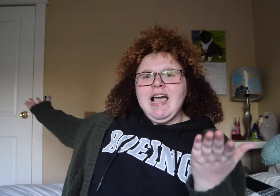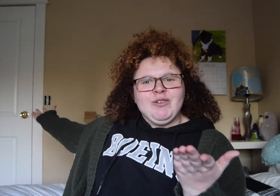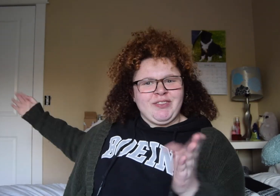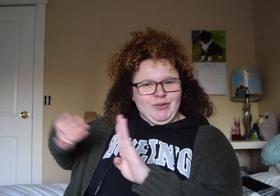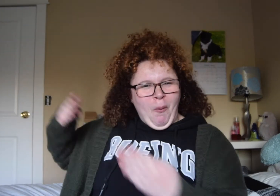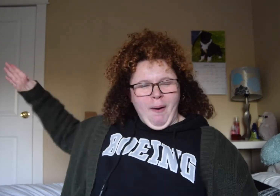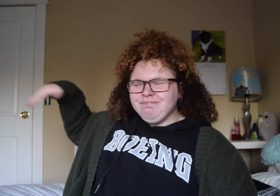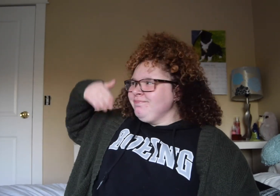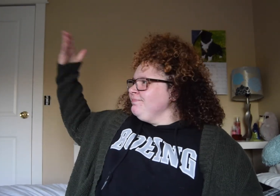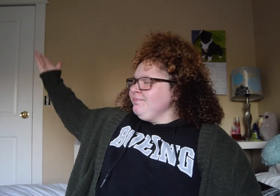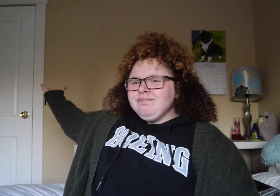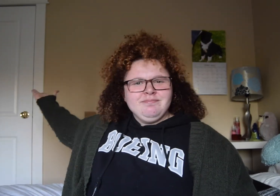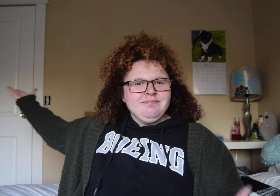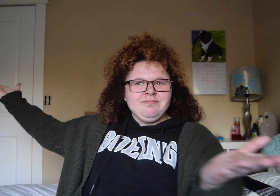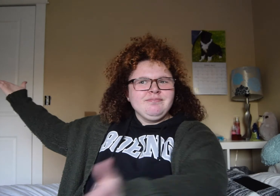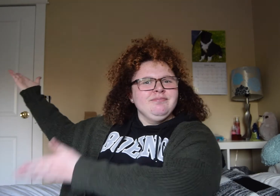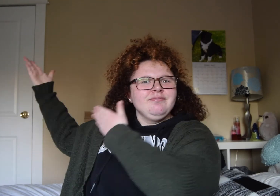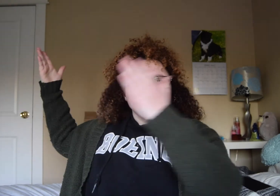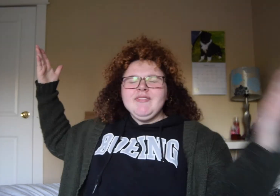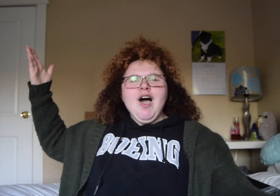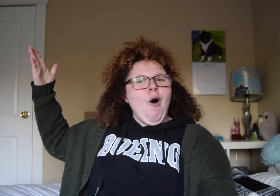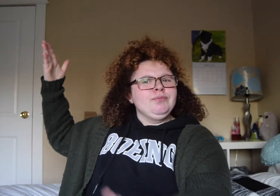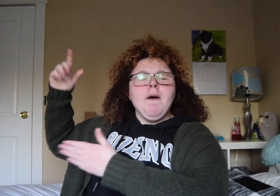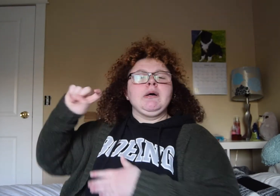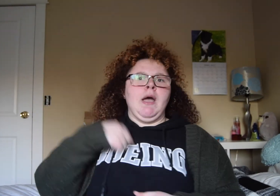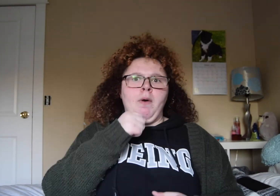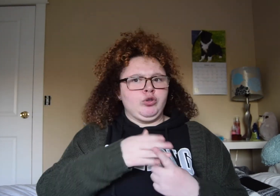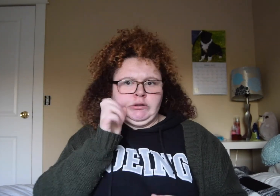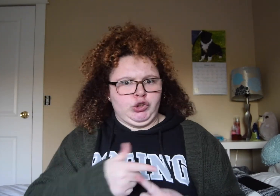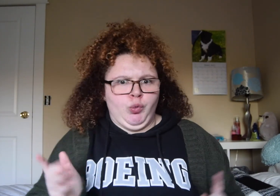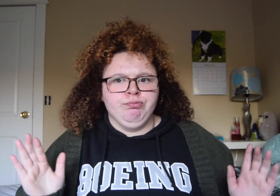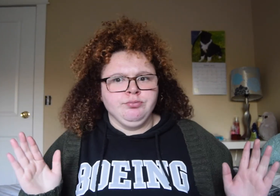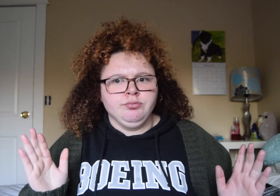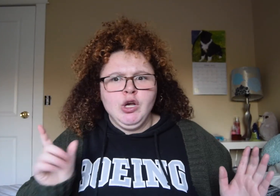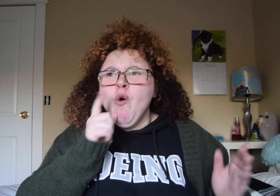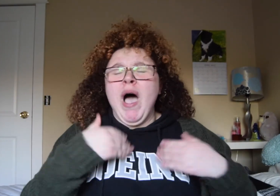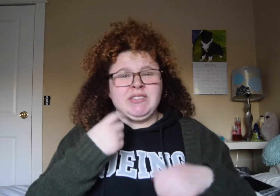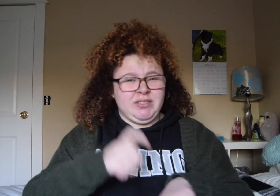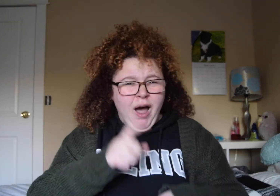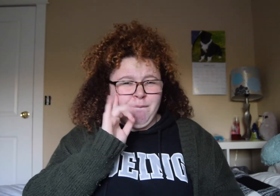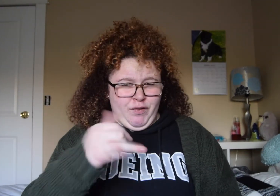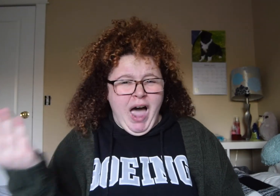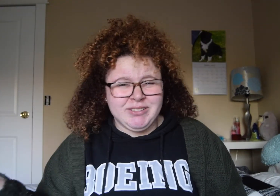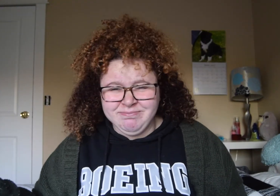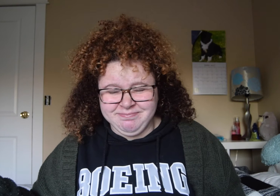Here's the door. Keep things coming through the door Because I'm not going to listen to you. Who has the time for that?